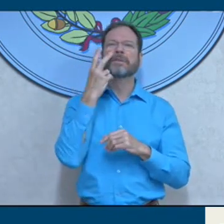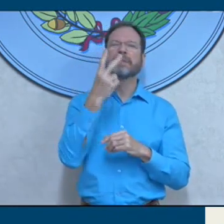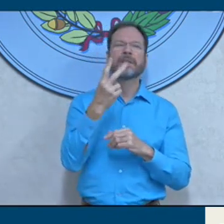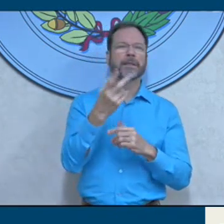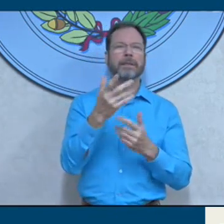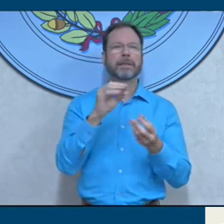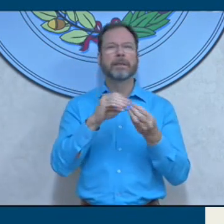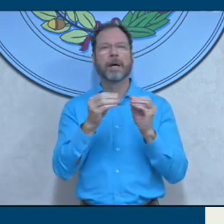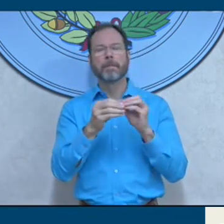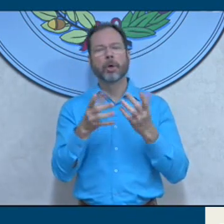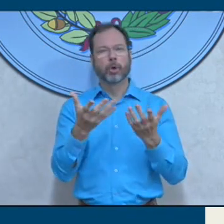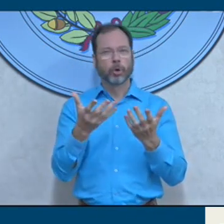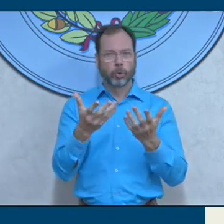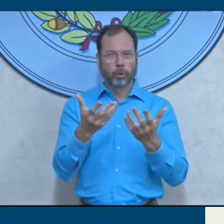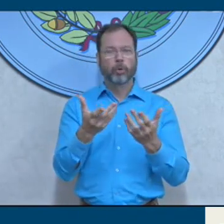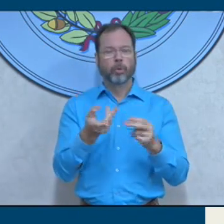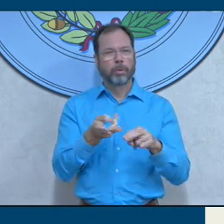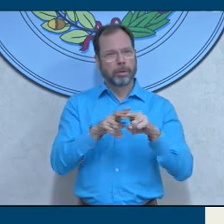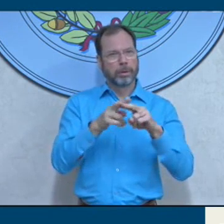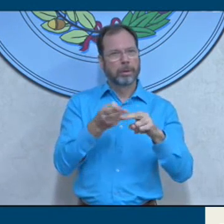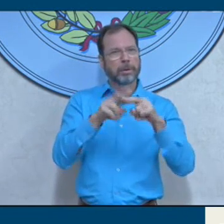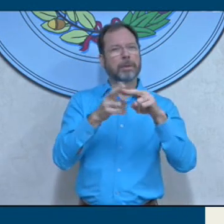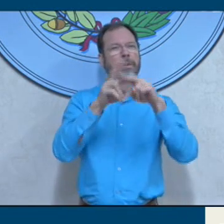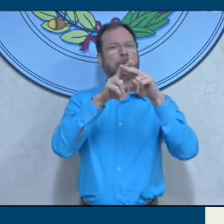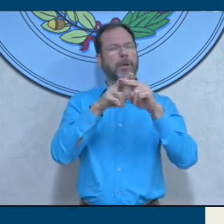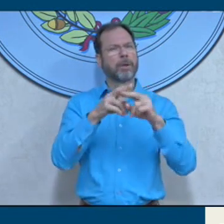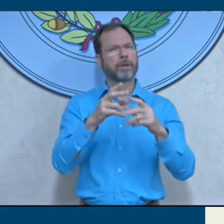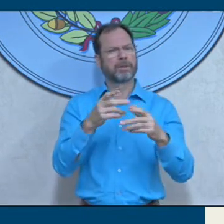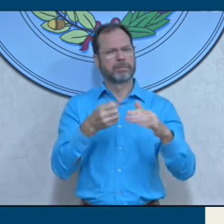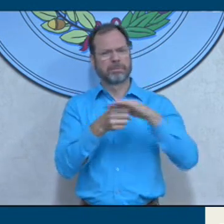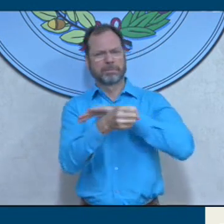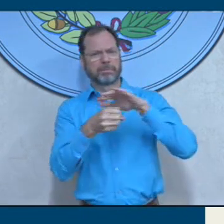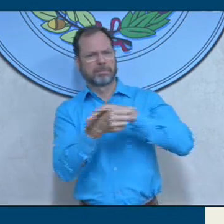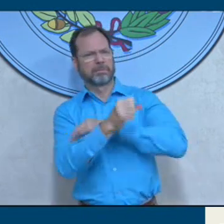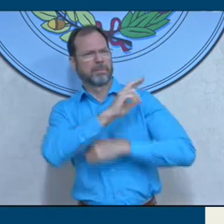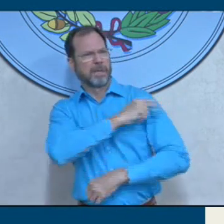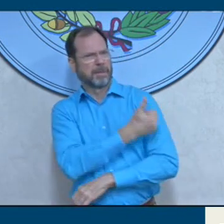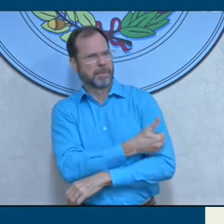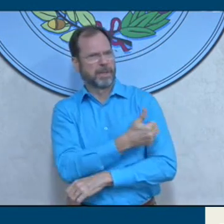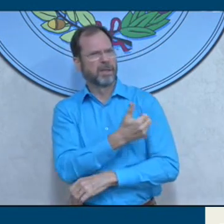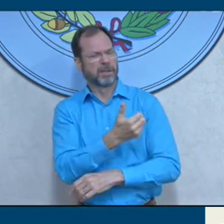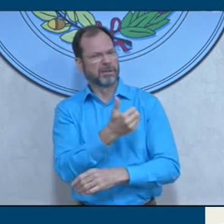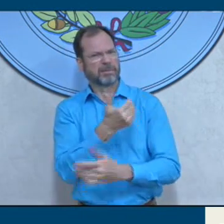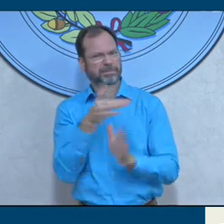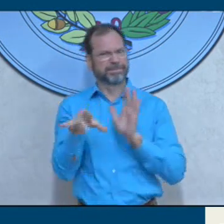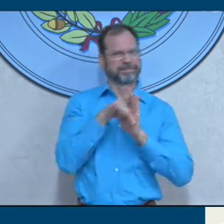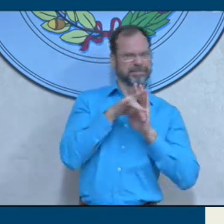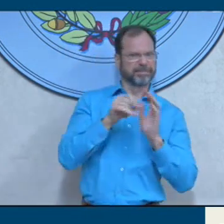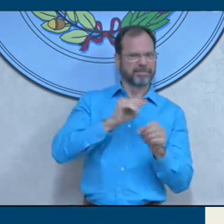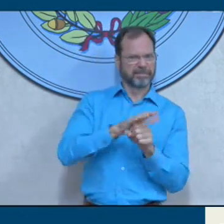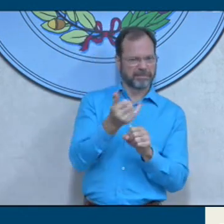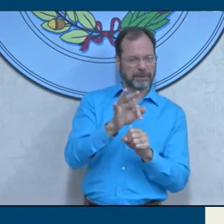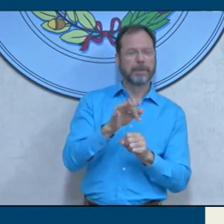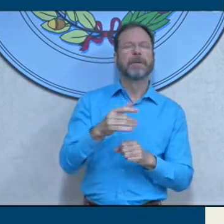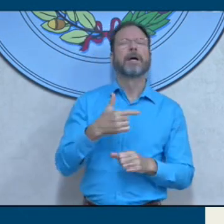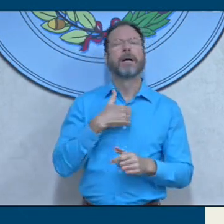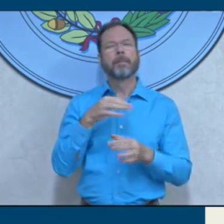ADDITION TO THOSE TESTING POSITIVE. ARE THESE NUMBERS THAT YOU'VE BEEN SAYING ABOUT AN INCREASE AND THE NUMBER OF